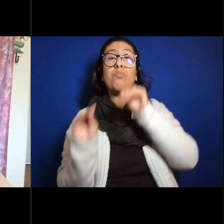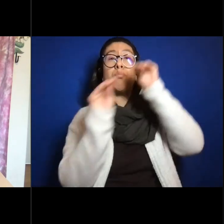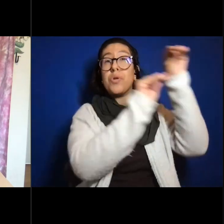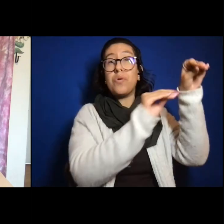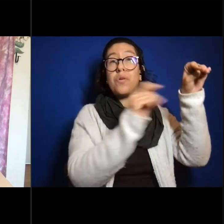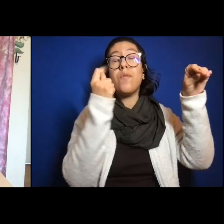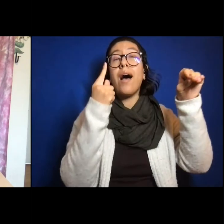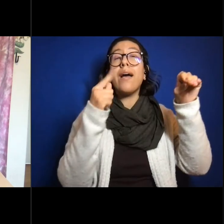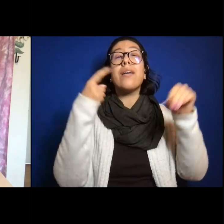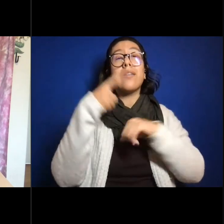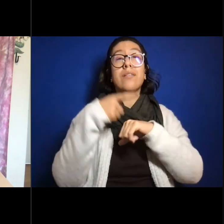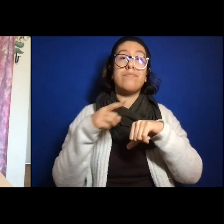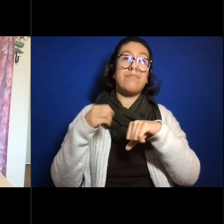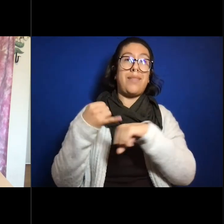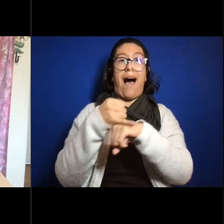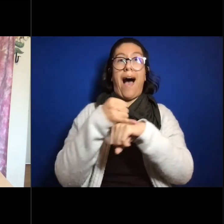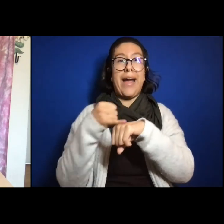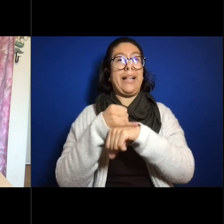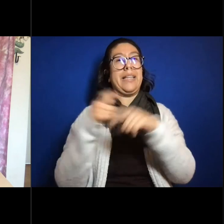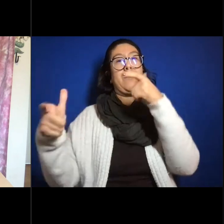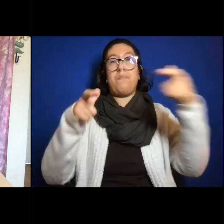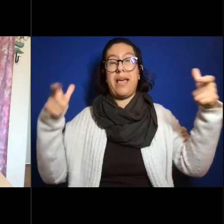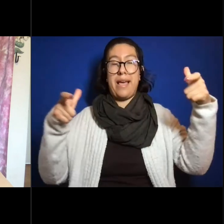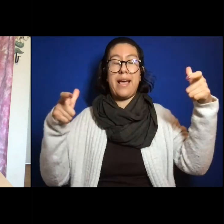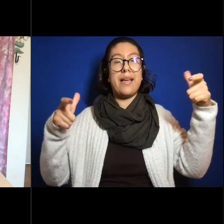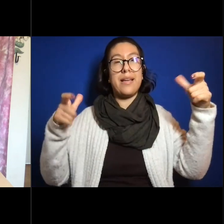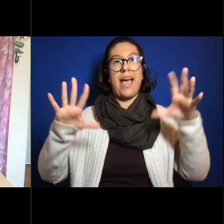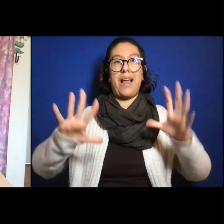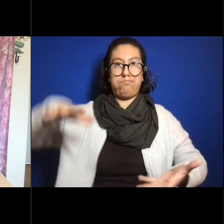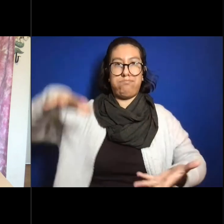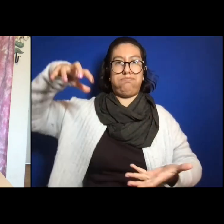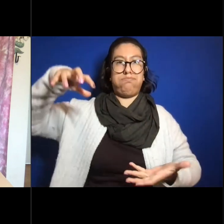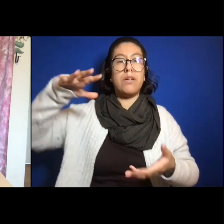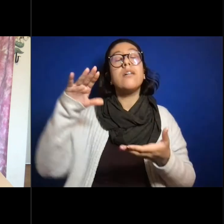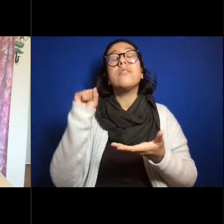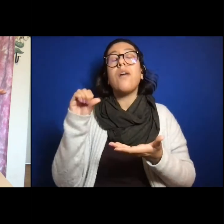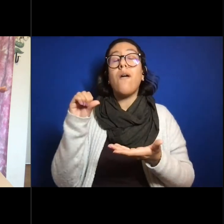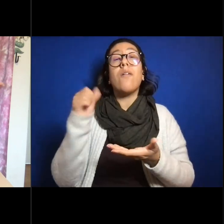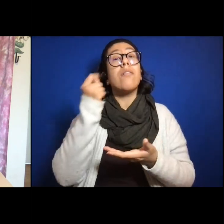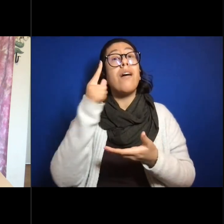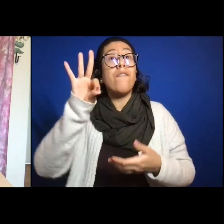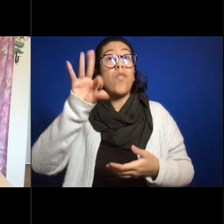and I'm thinking right now of Miami, Florida where the land is pretty flat for a very long time.